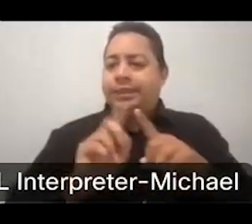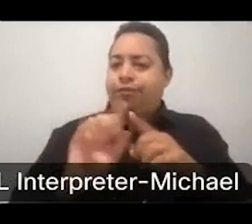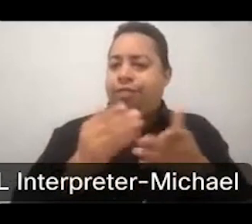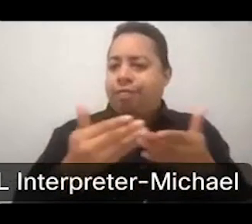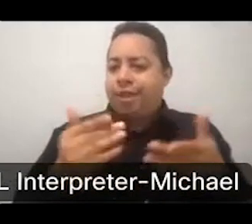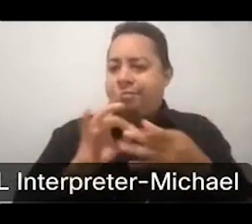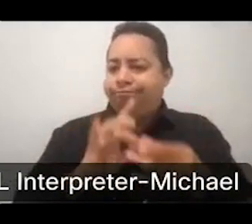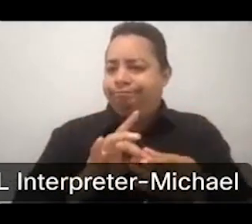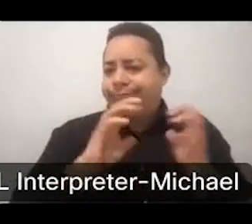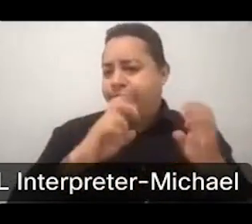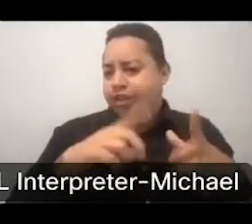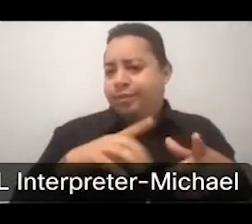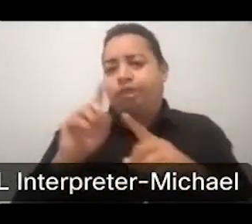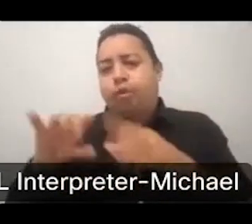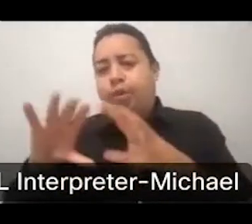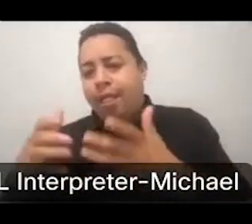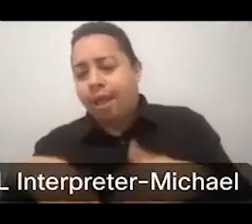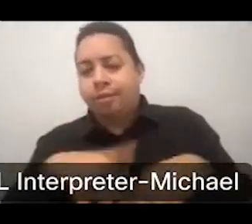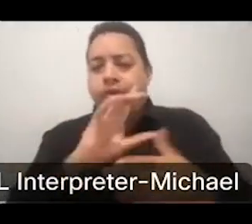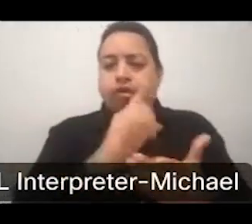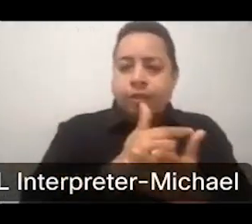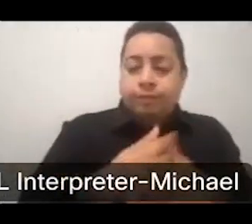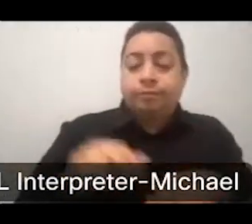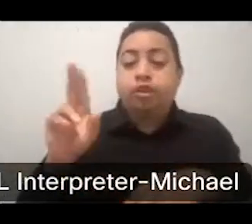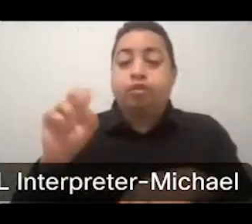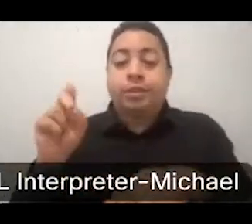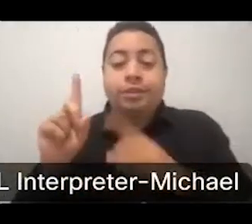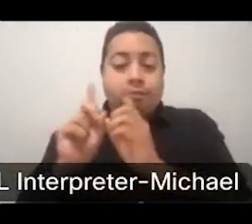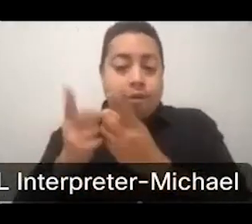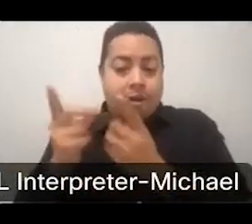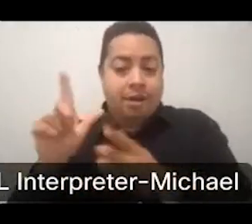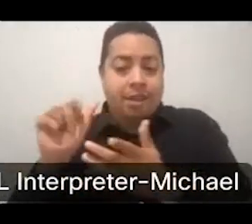The U.S. Department of Labor and Department of Defense seals and the Office of Disability